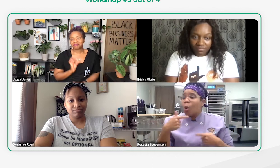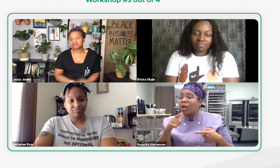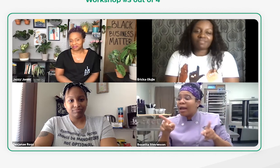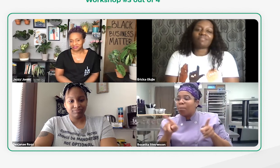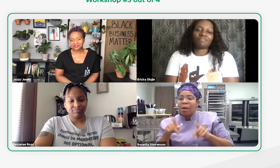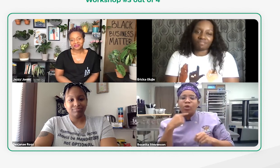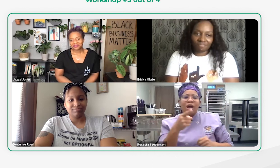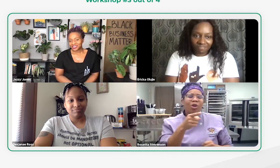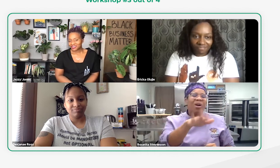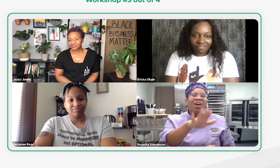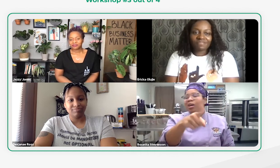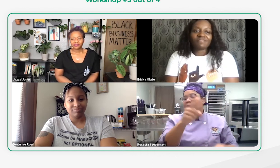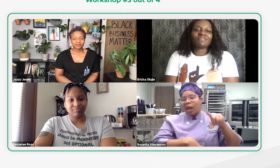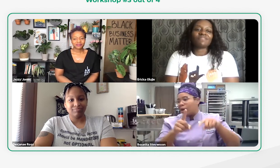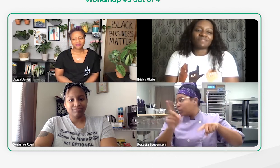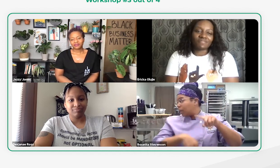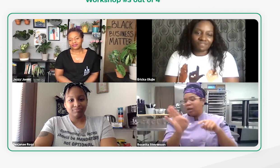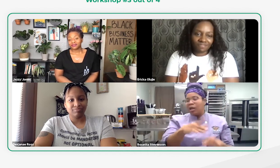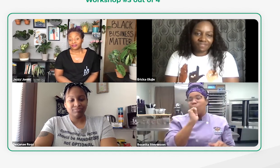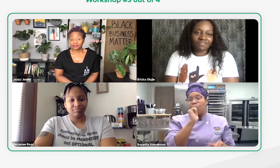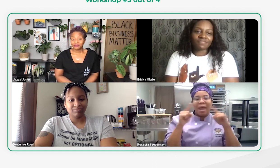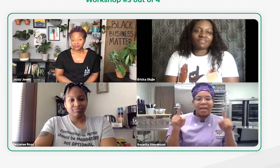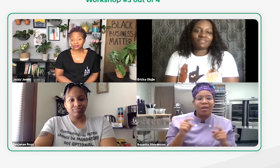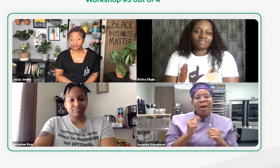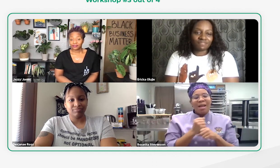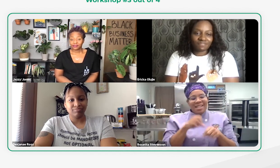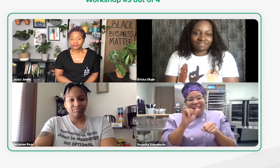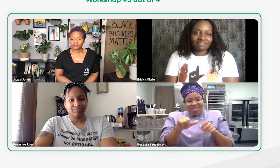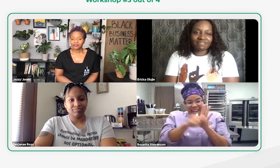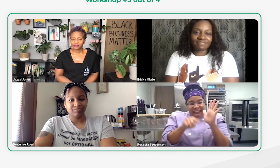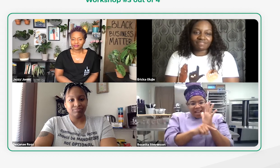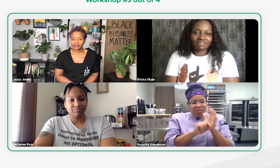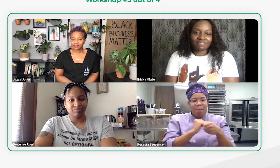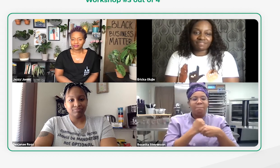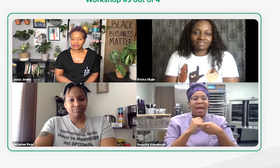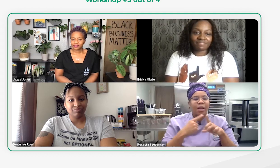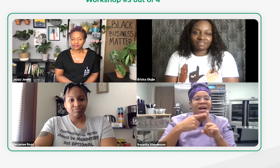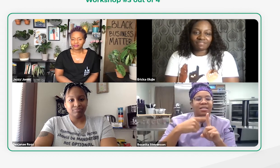stick with that. Don't give up. Don't let people say you can't deal with it. You won't make it.